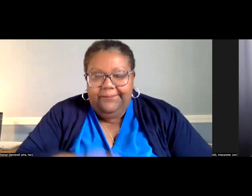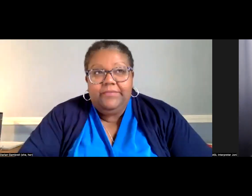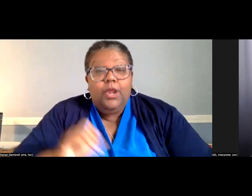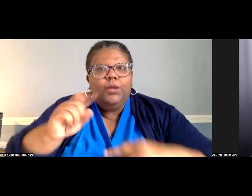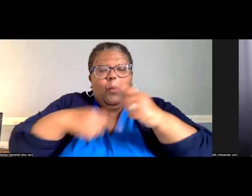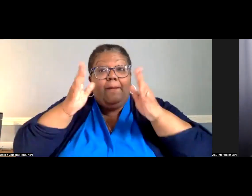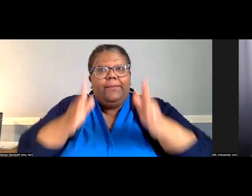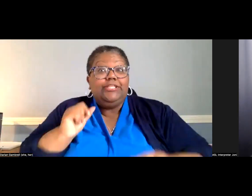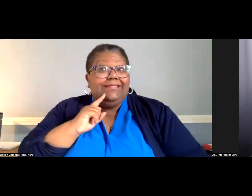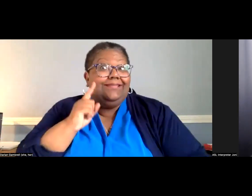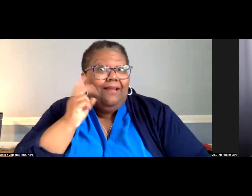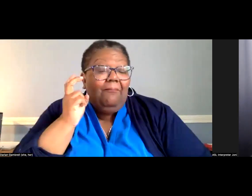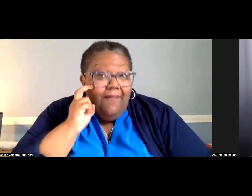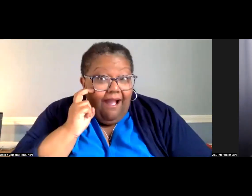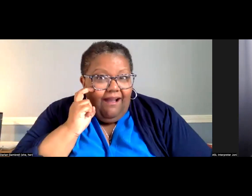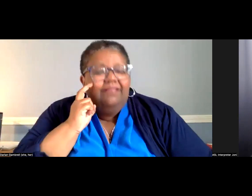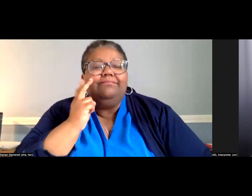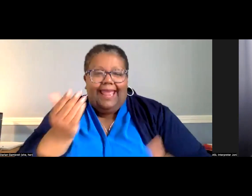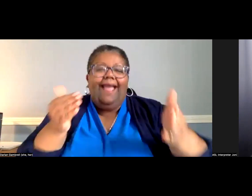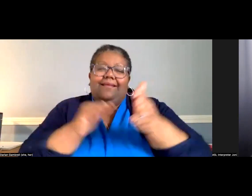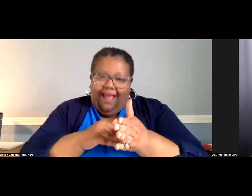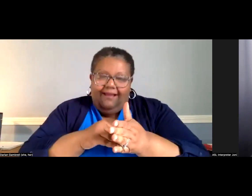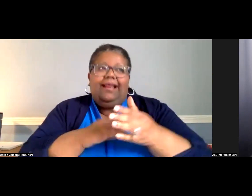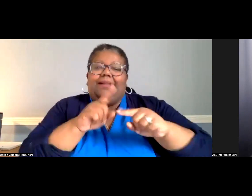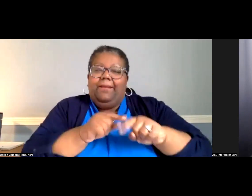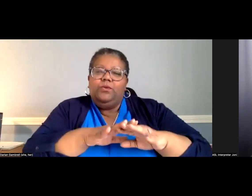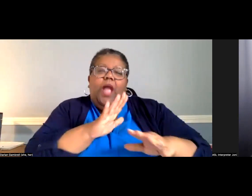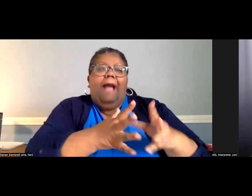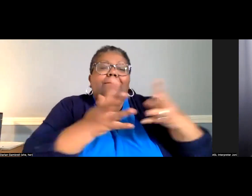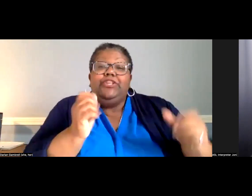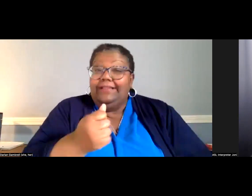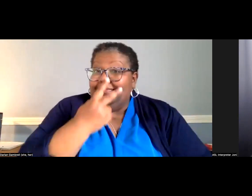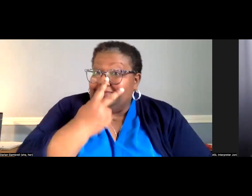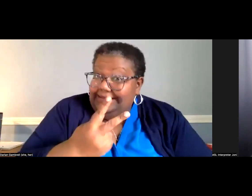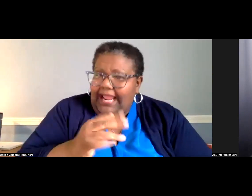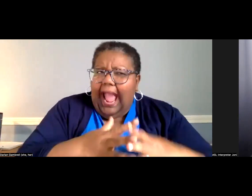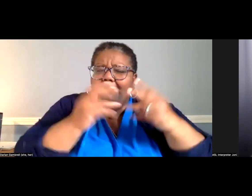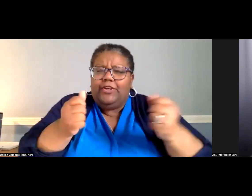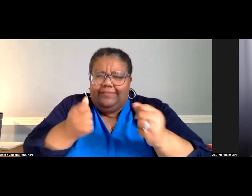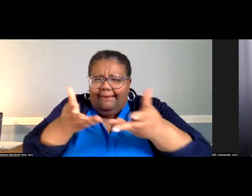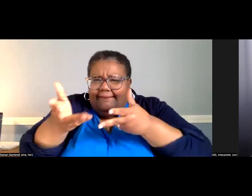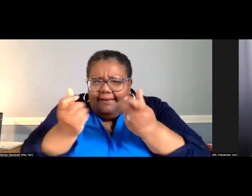one side doesn't fit all. so when a person identifies as deaf-blind again it really just